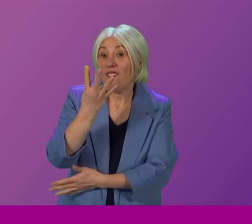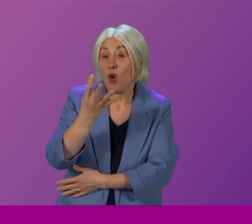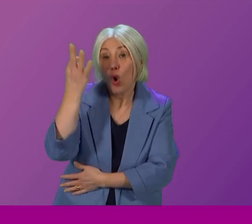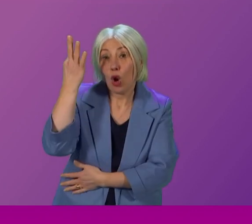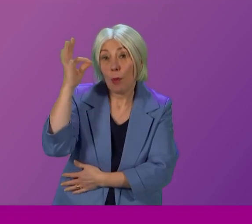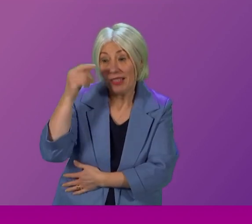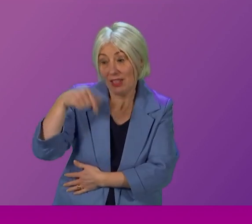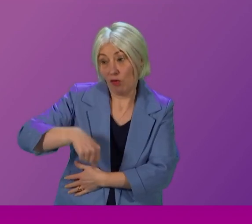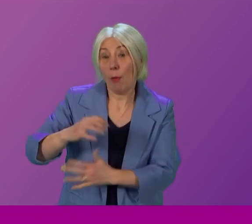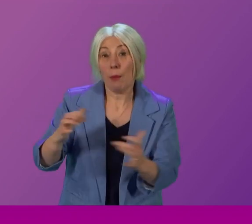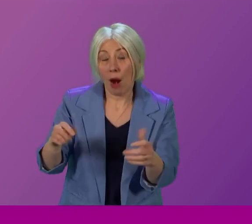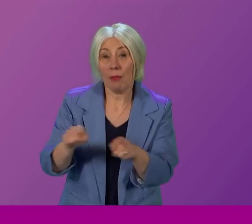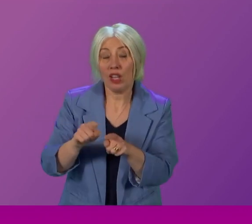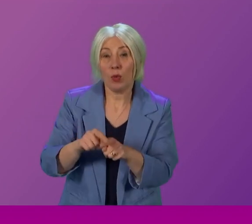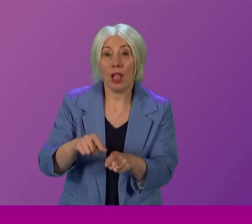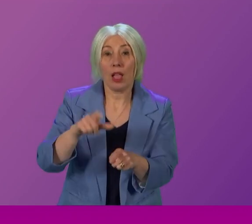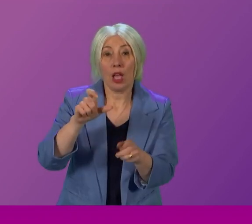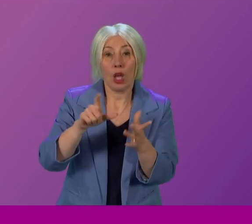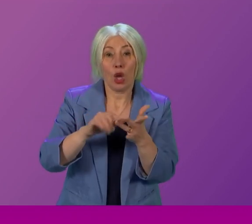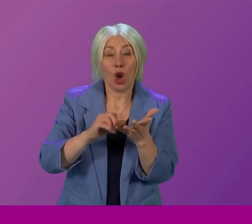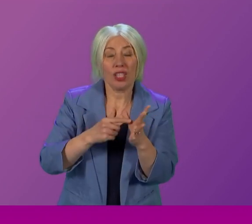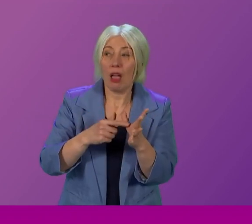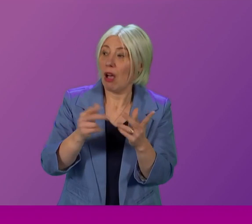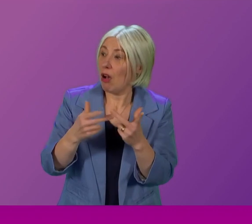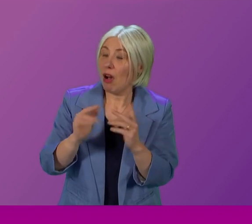this Parliament, the Convention of Scottish Local Authorities, a host of care providers and those